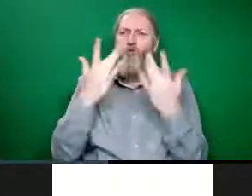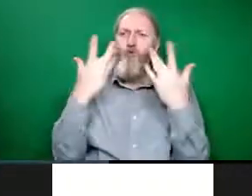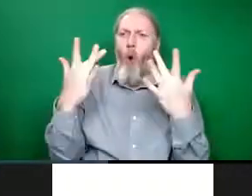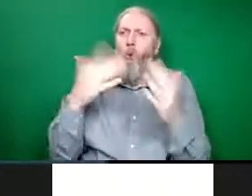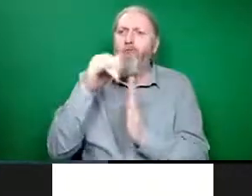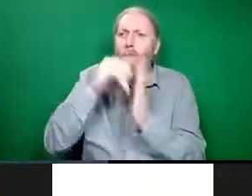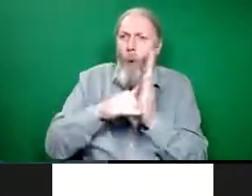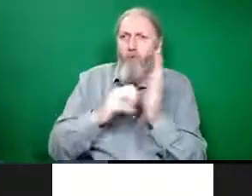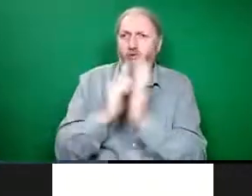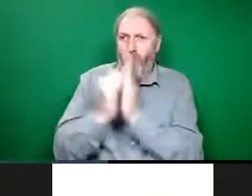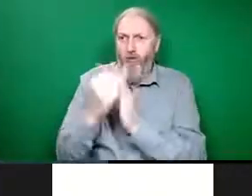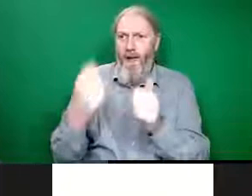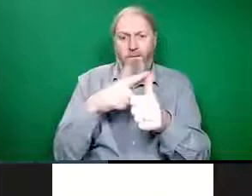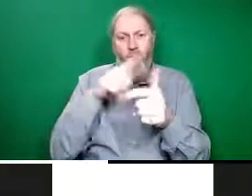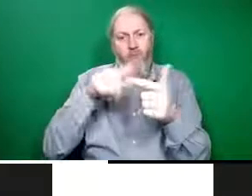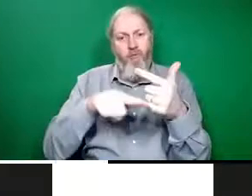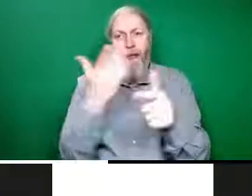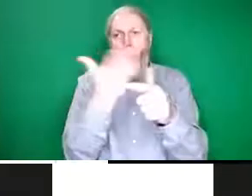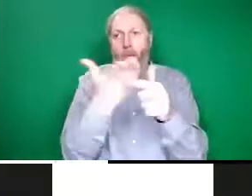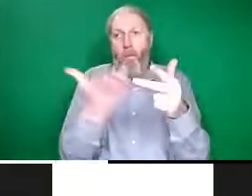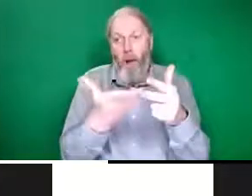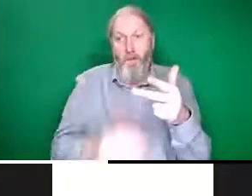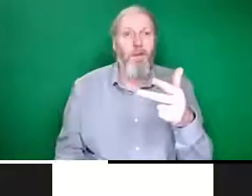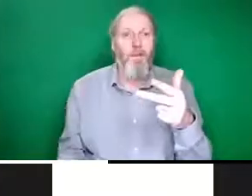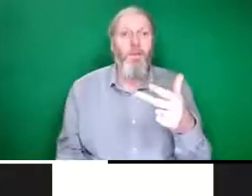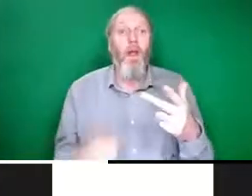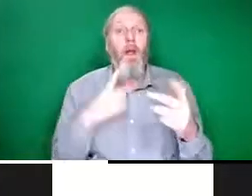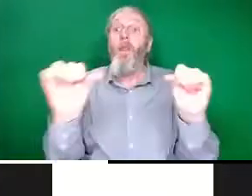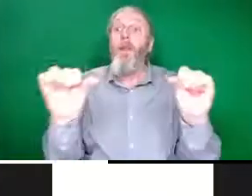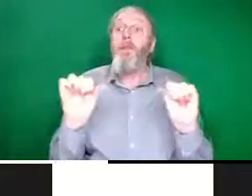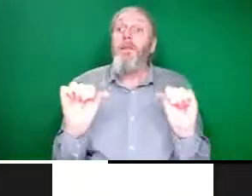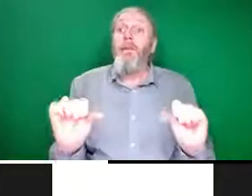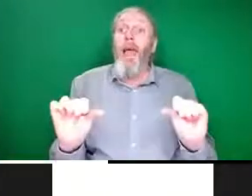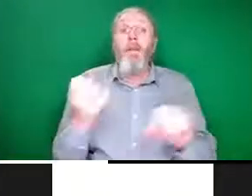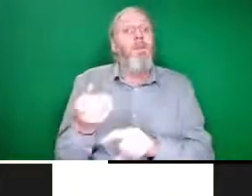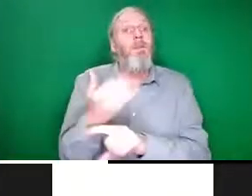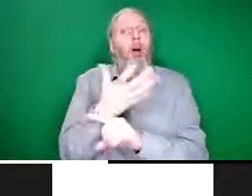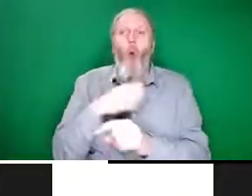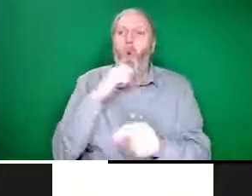street rejuvenation, we think this is a magical combination. This section of the report has already been described,